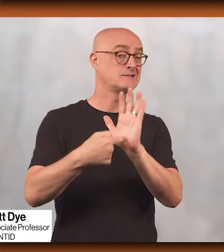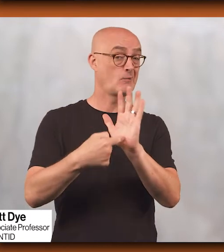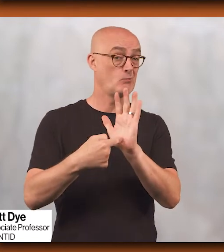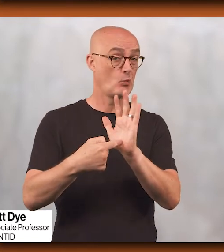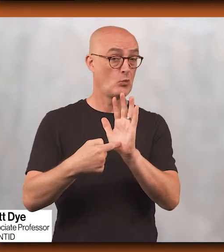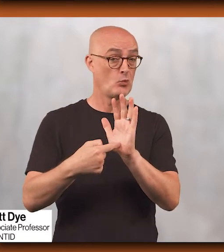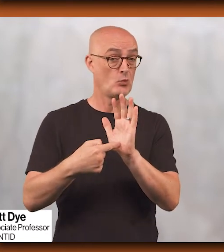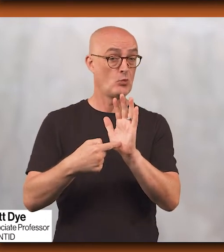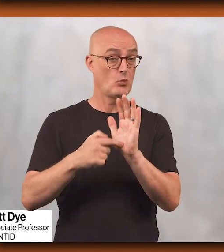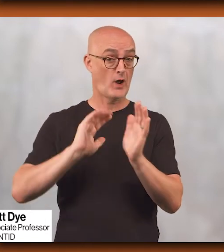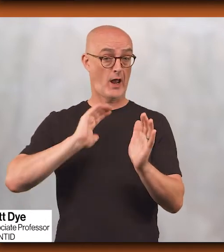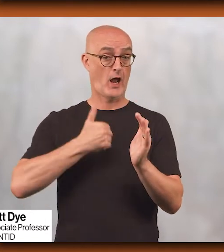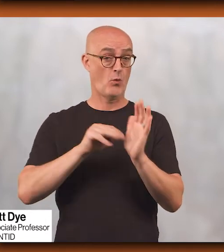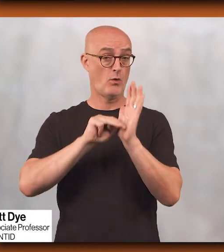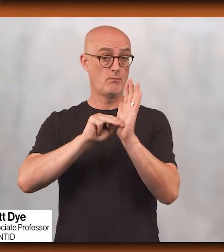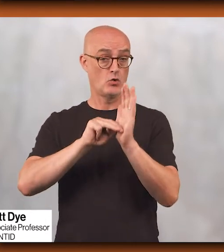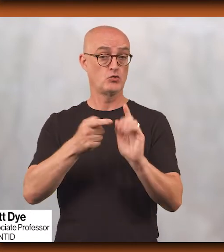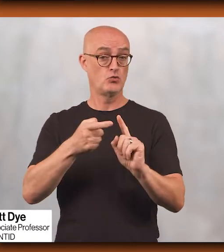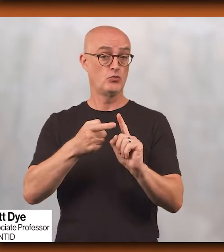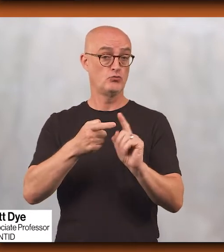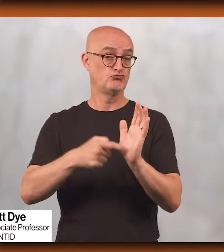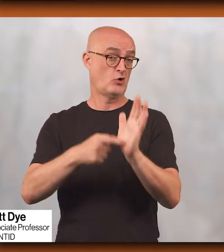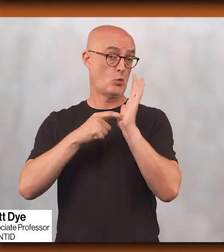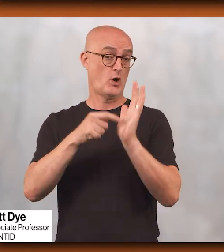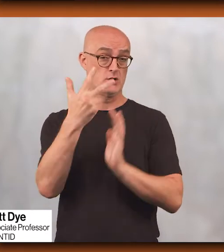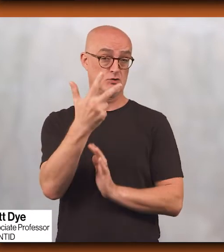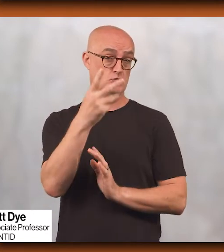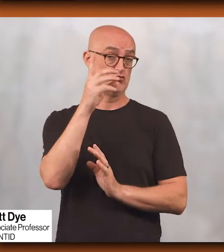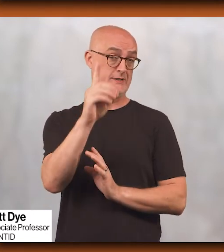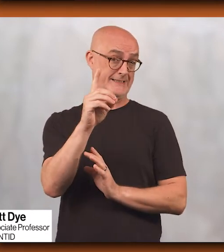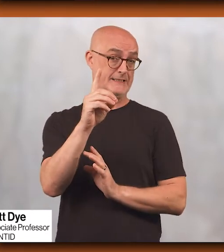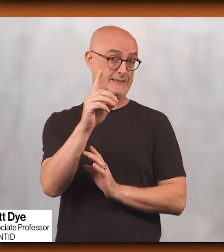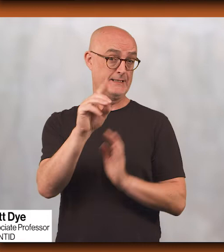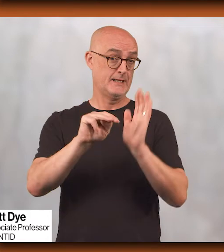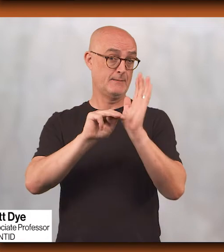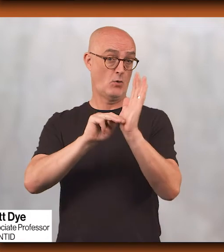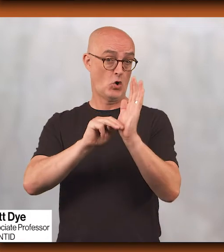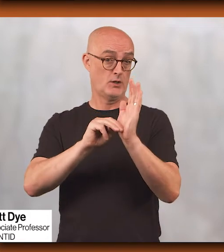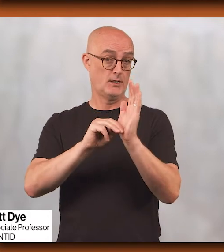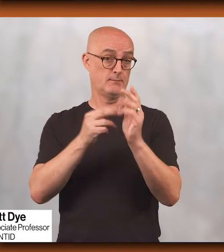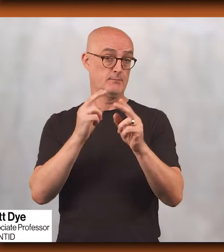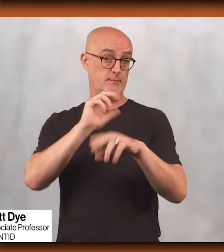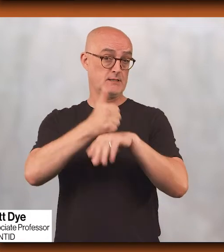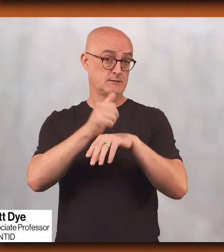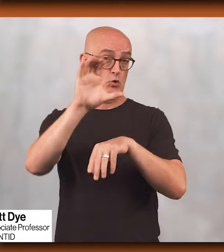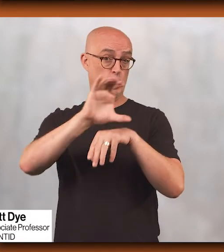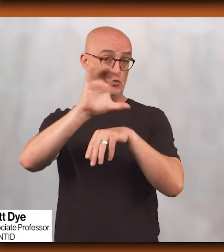We're also exploring limitations with the deep learning model. We're aware that deep learning networks